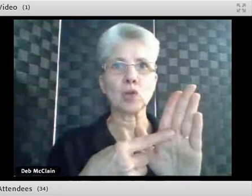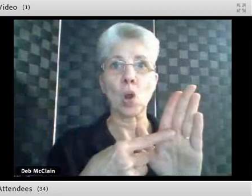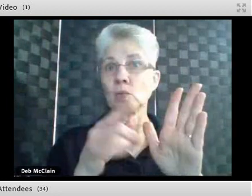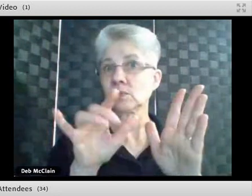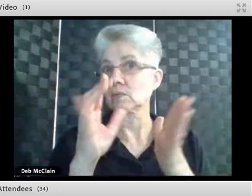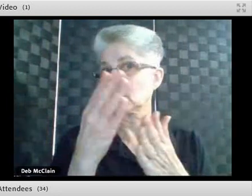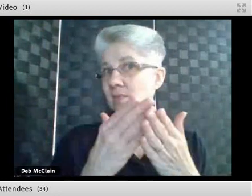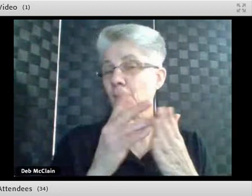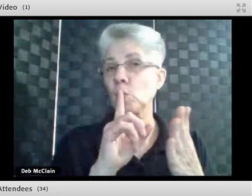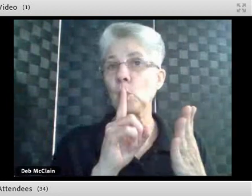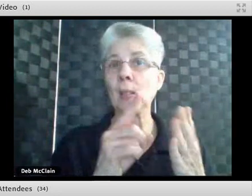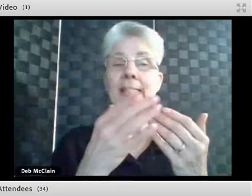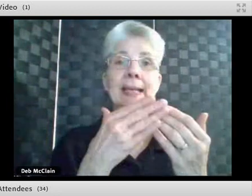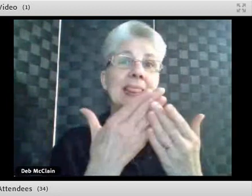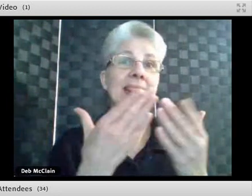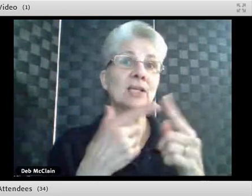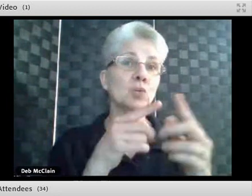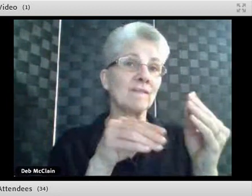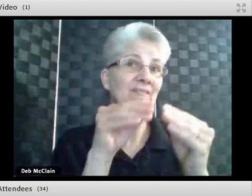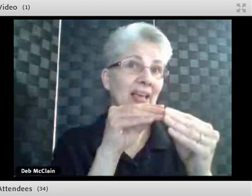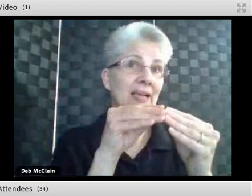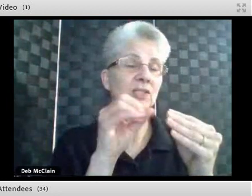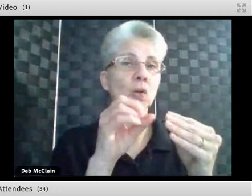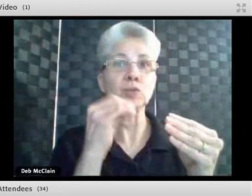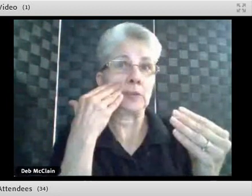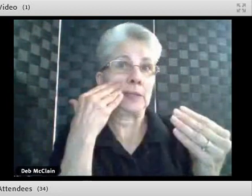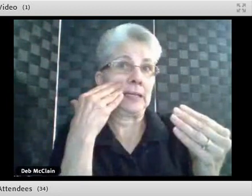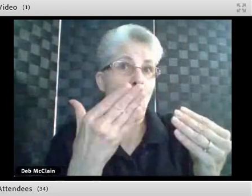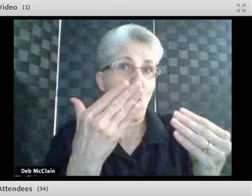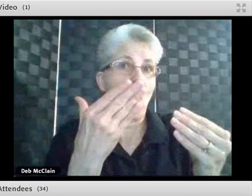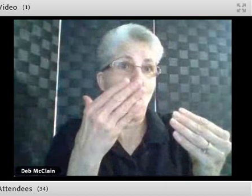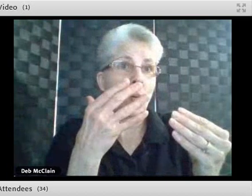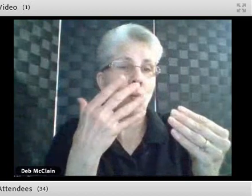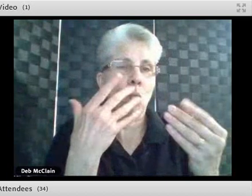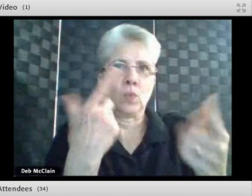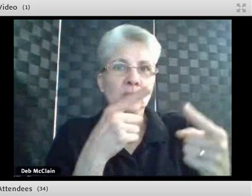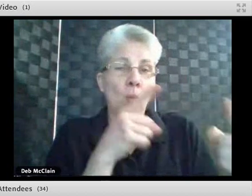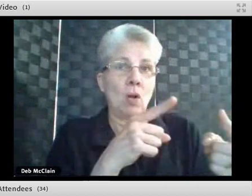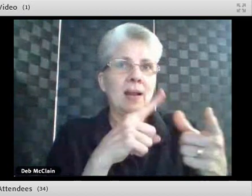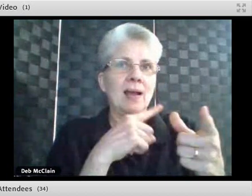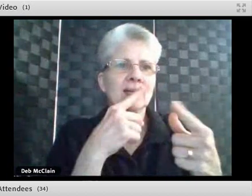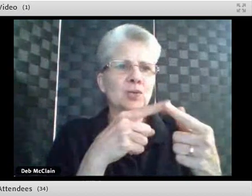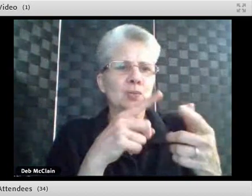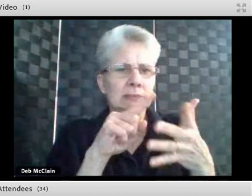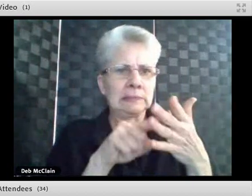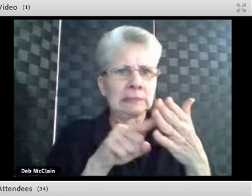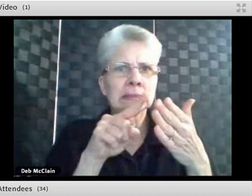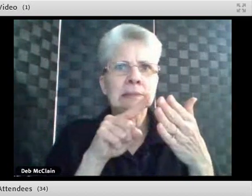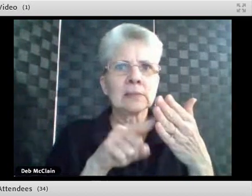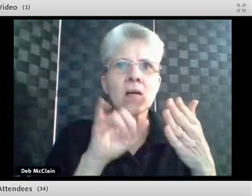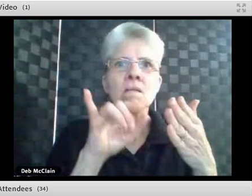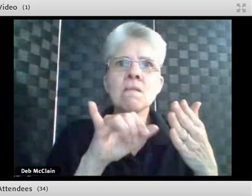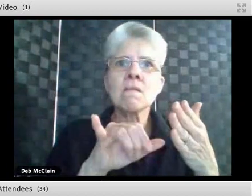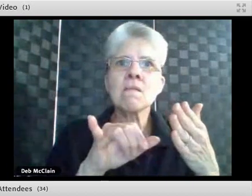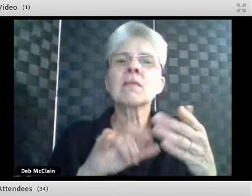some really easy things to fix that you didn't really even realize was going on until you sat down and did the inventory.